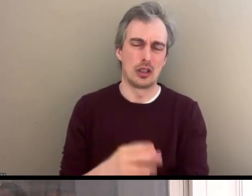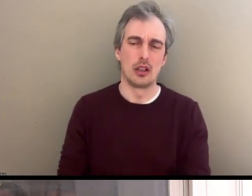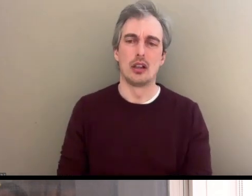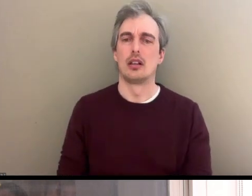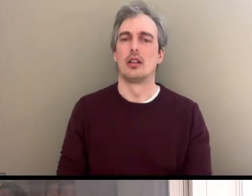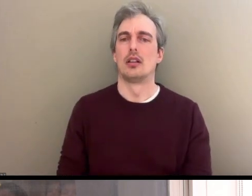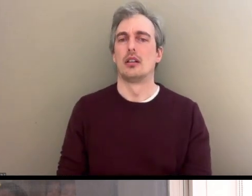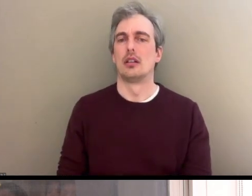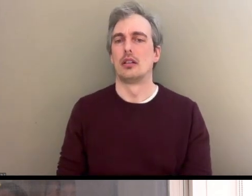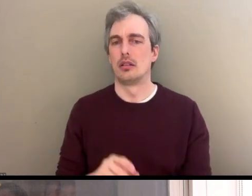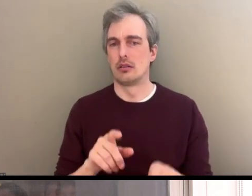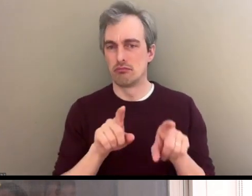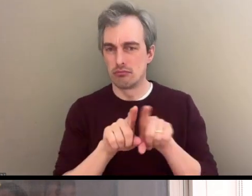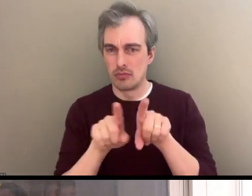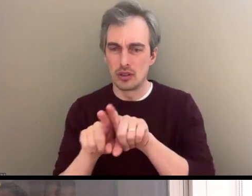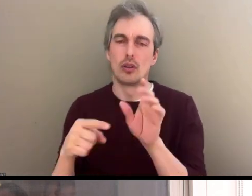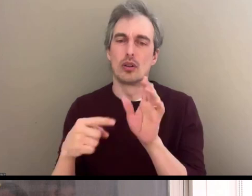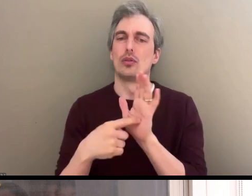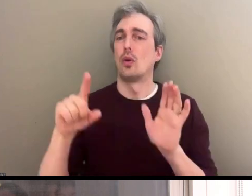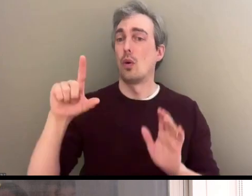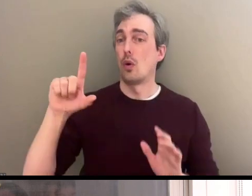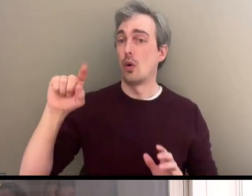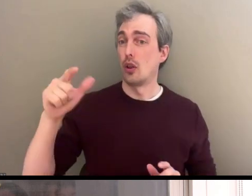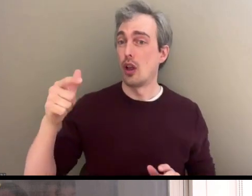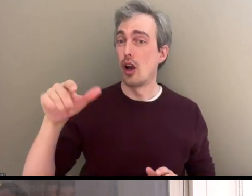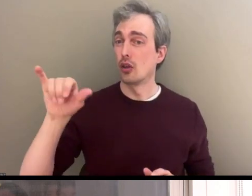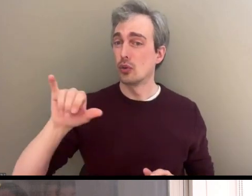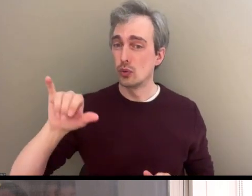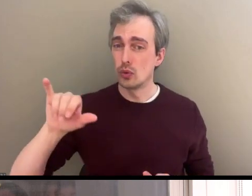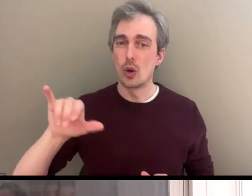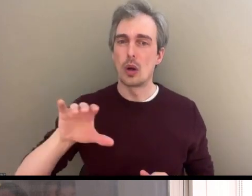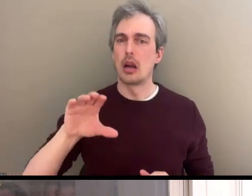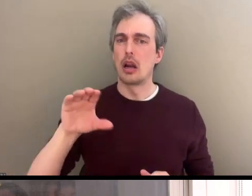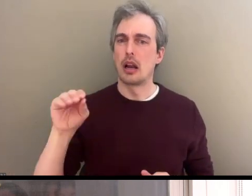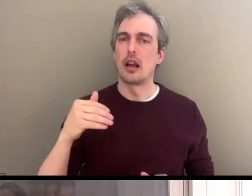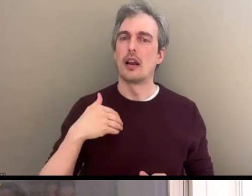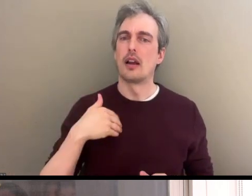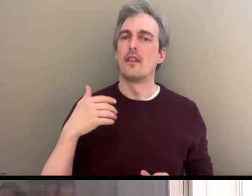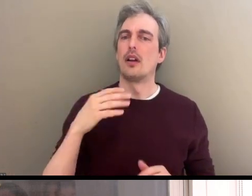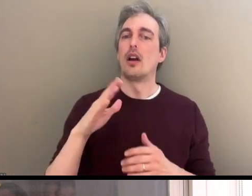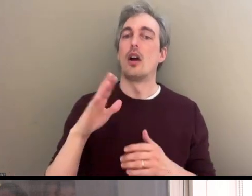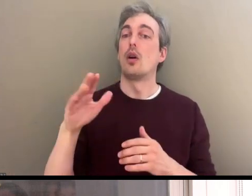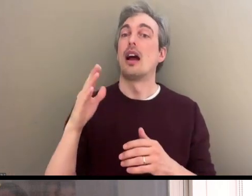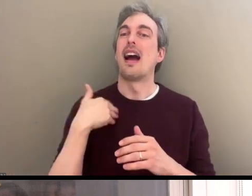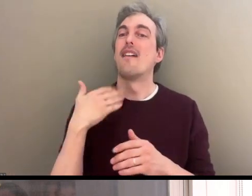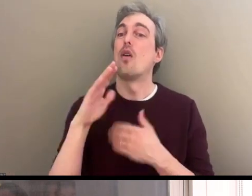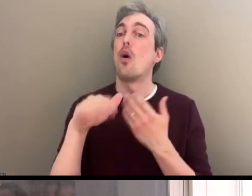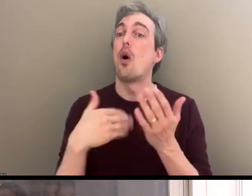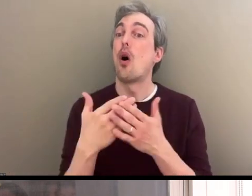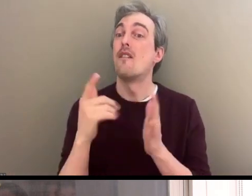So if you're operating in the United States or Europe, you have all the laws that need to be fixed and what the impact is if you don't fix